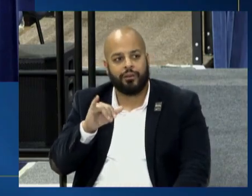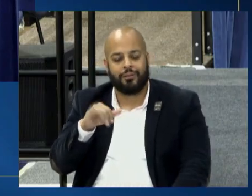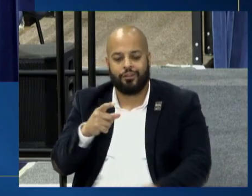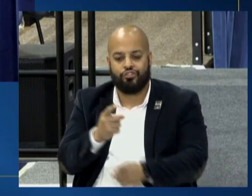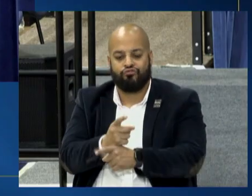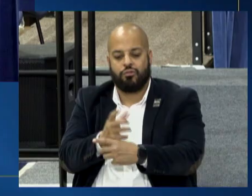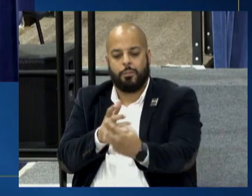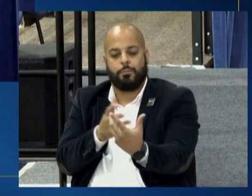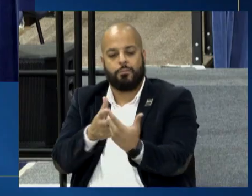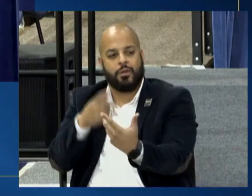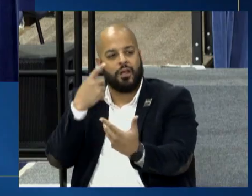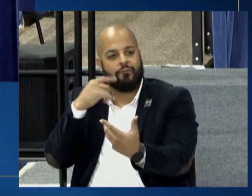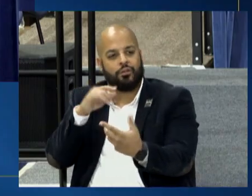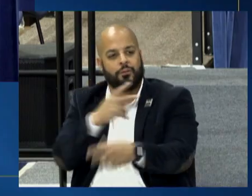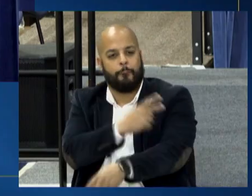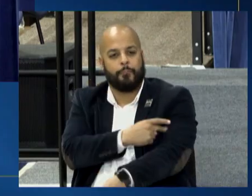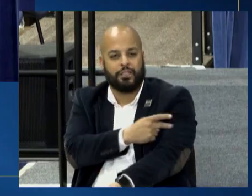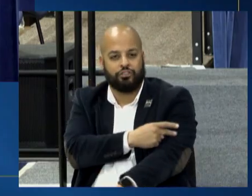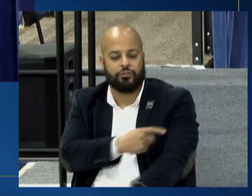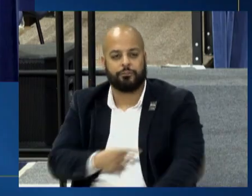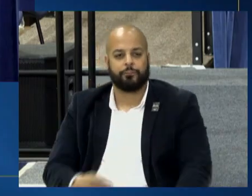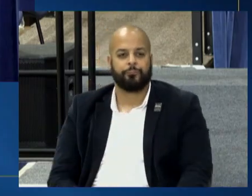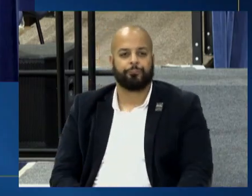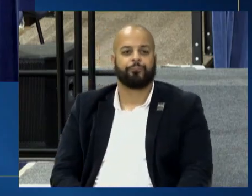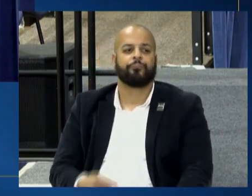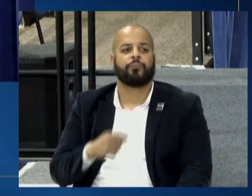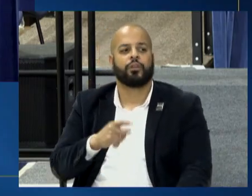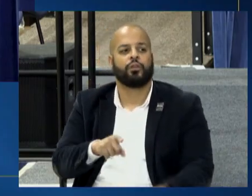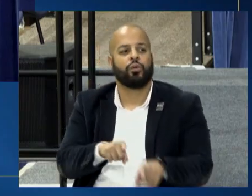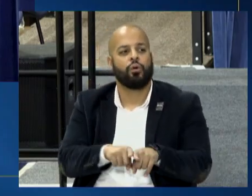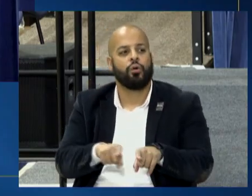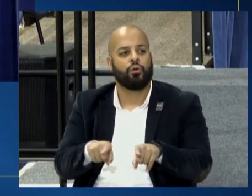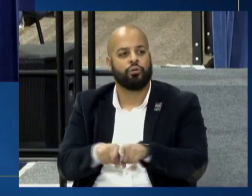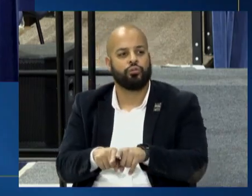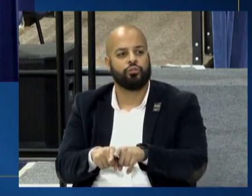the right time for that particular patient. She's also coupled that with ensuring that